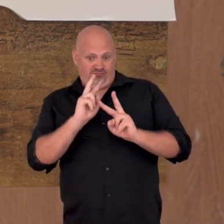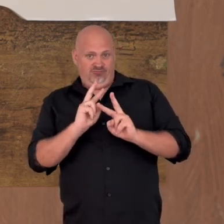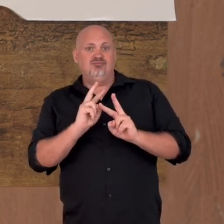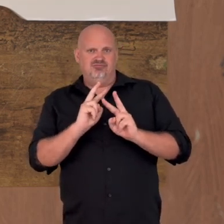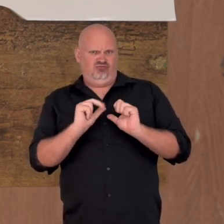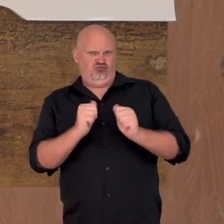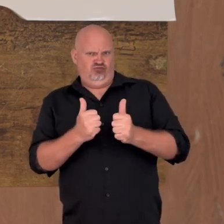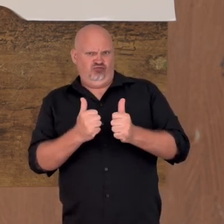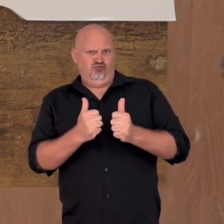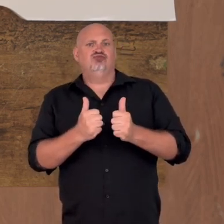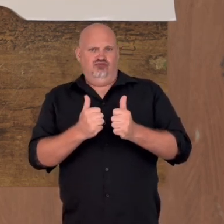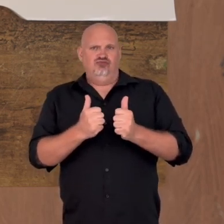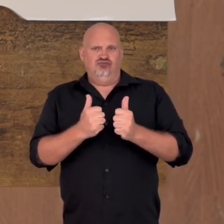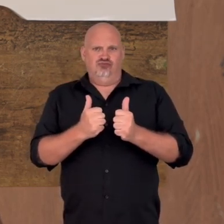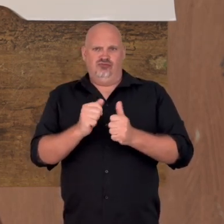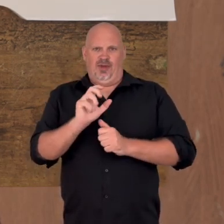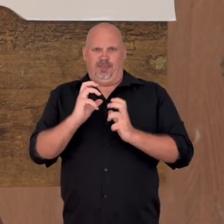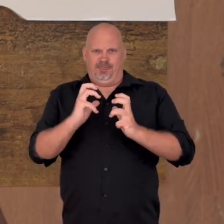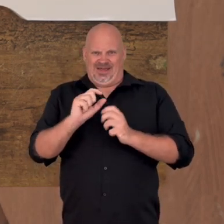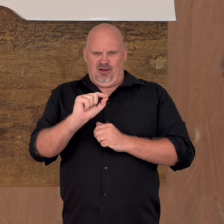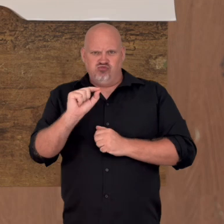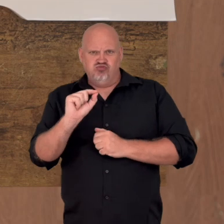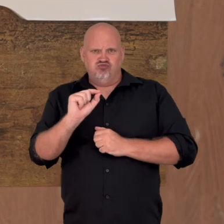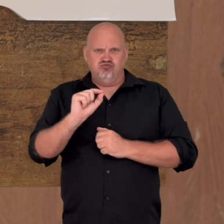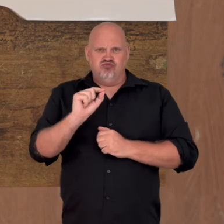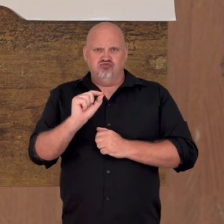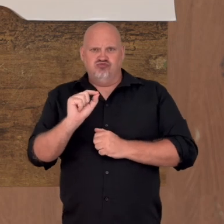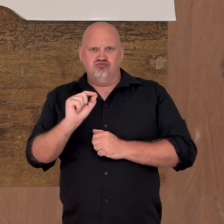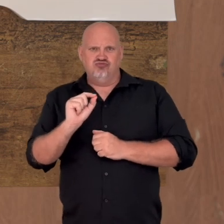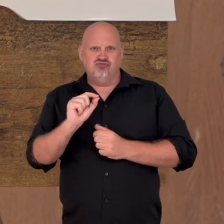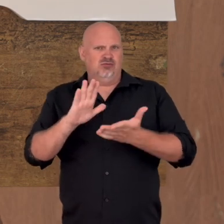and we have fun technique making it thick